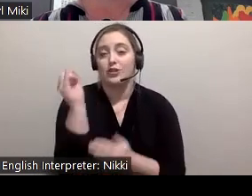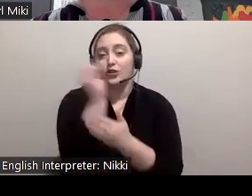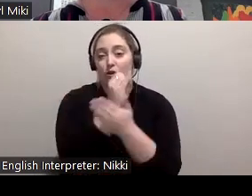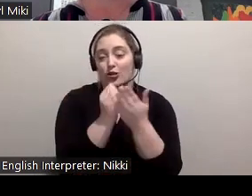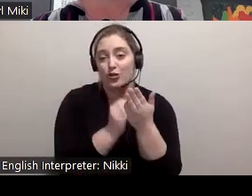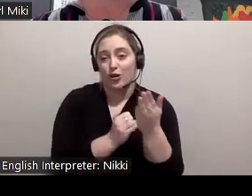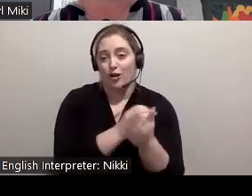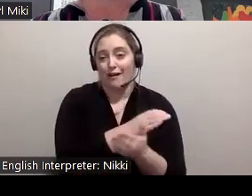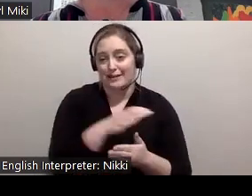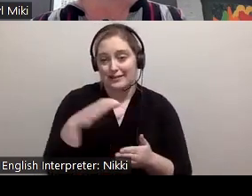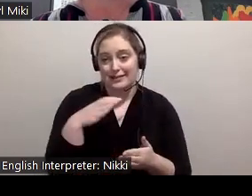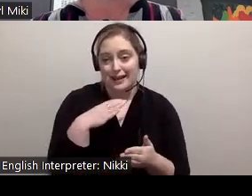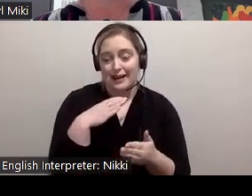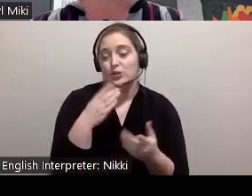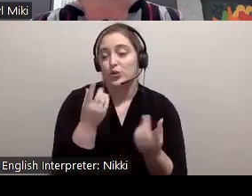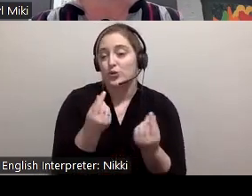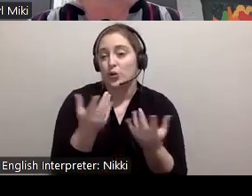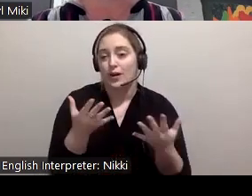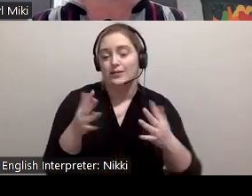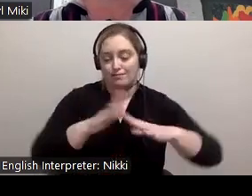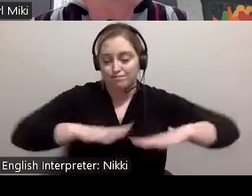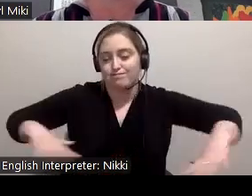its work on the original lands of the Anishinaabeg, the Cree, the